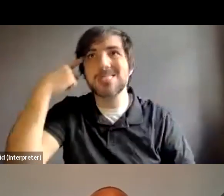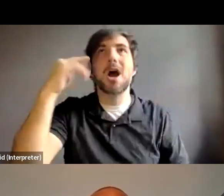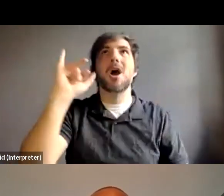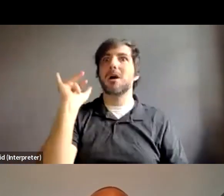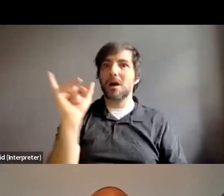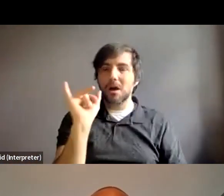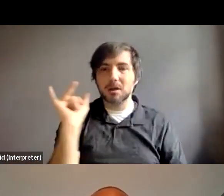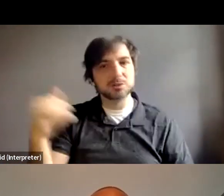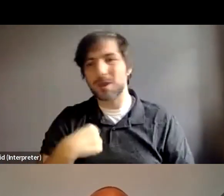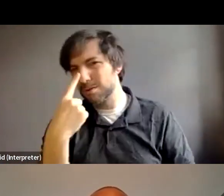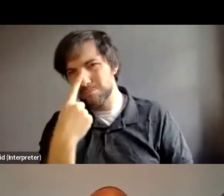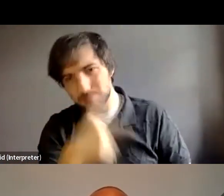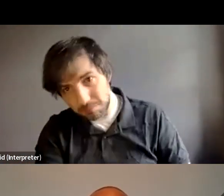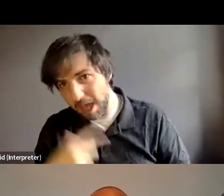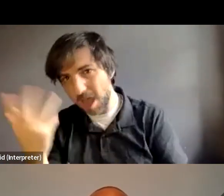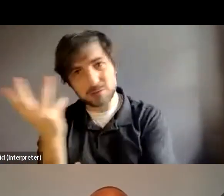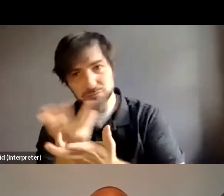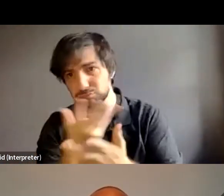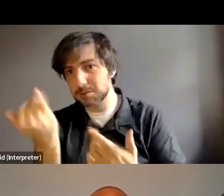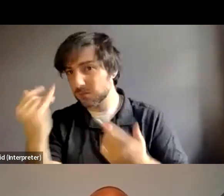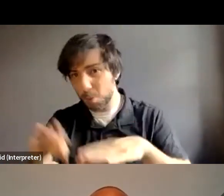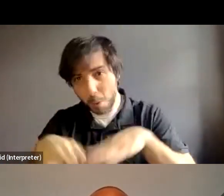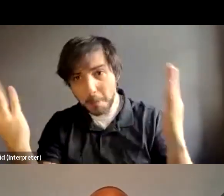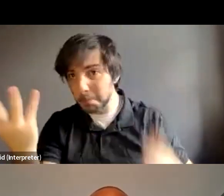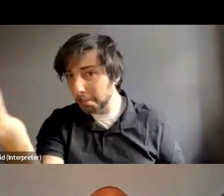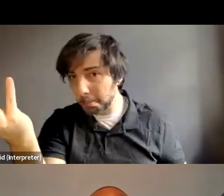you are open to that. >> Magan. Great.